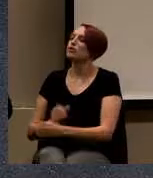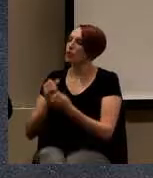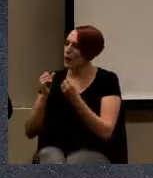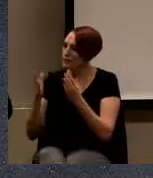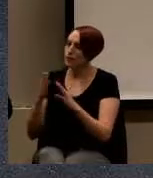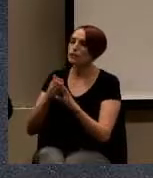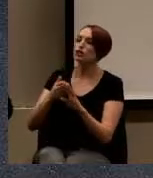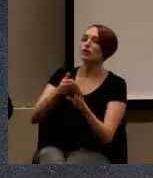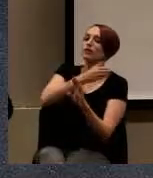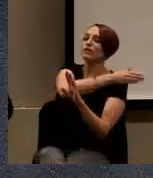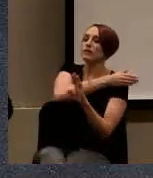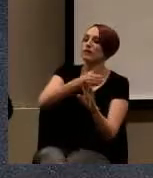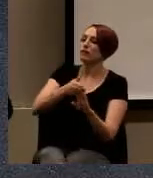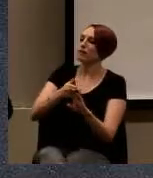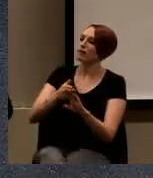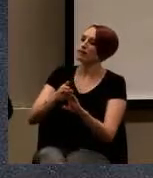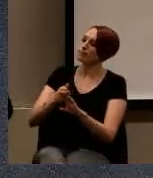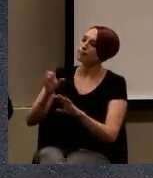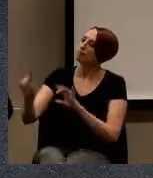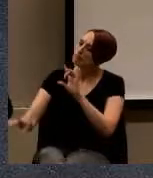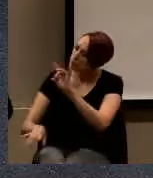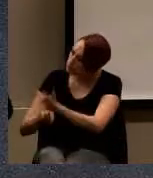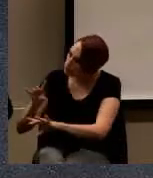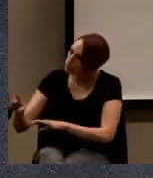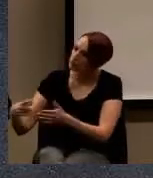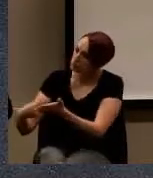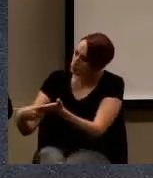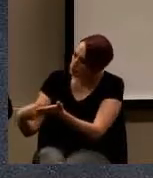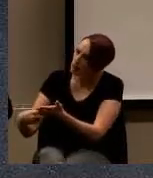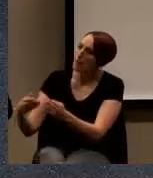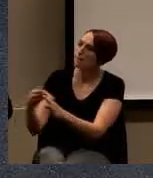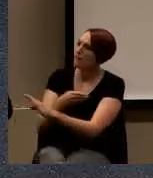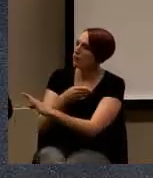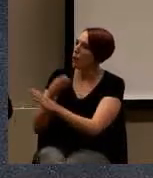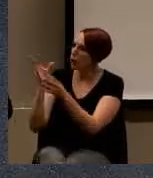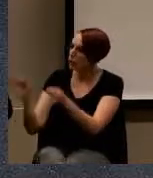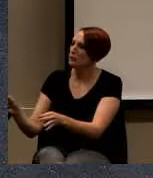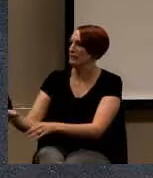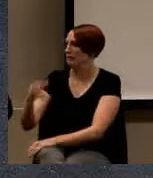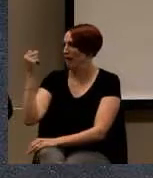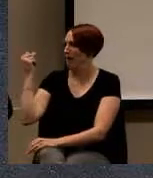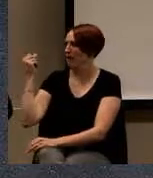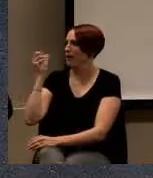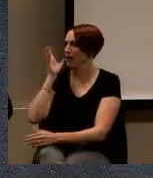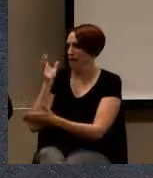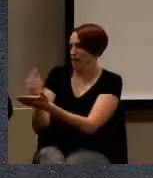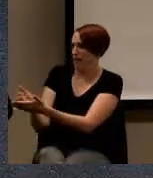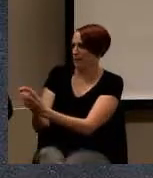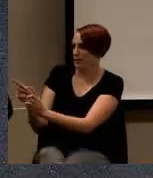this, but we know that there are emotional and physical effects that have been documented in terms